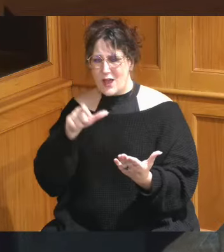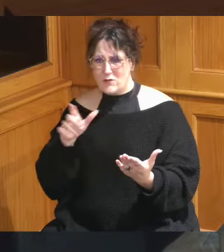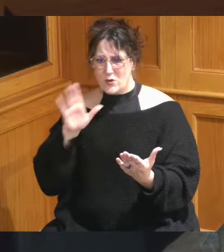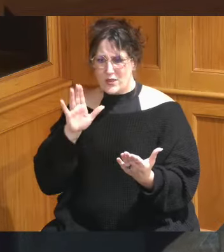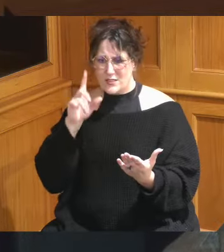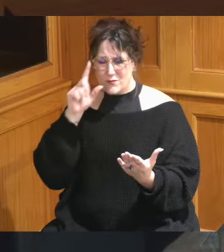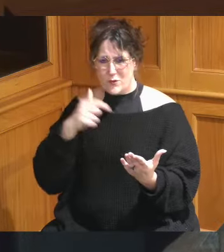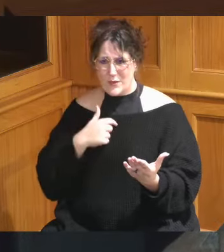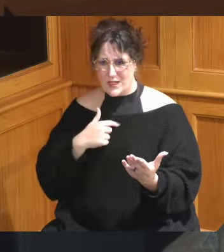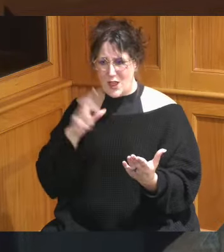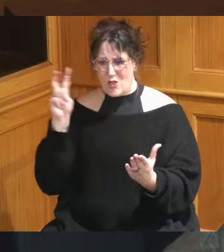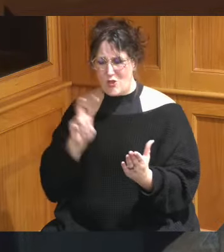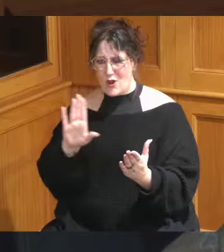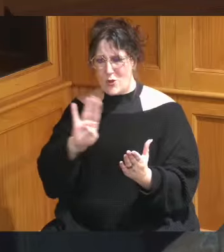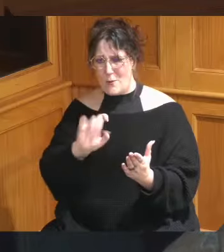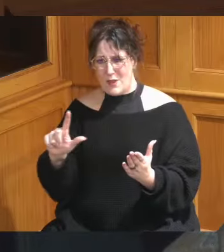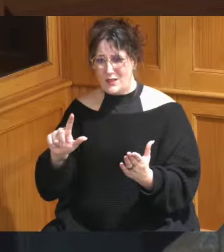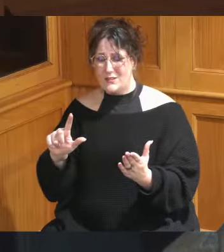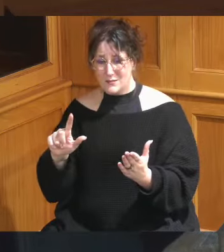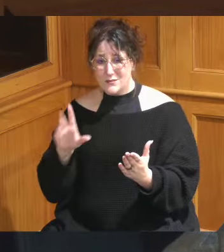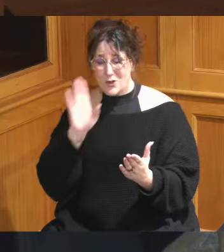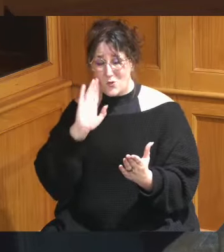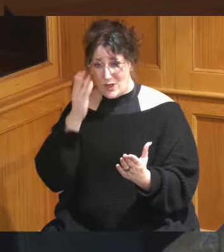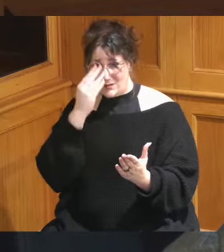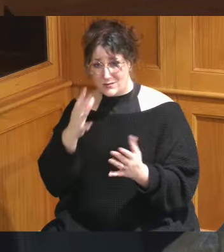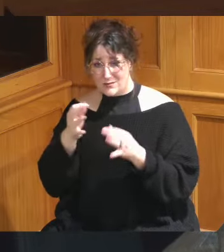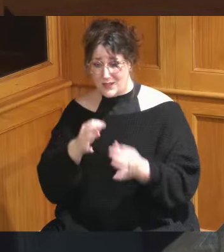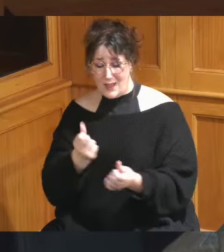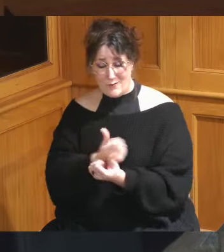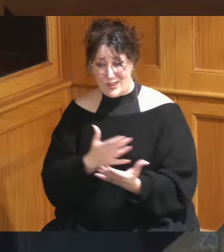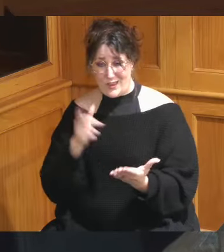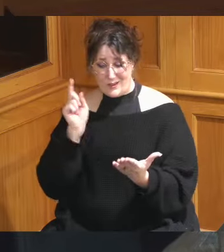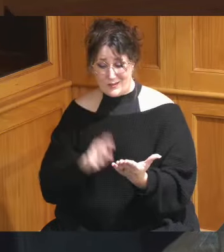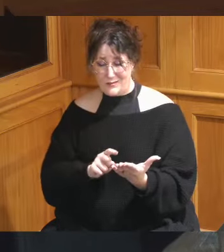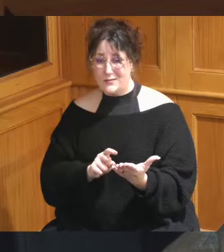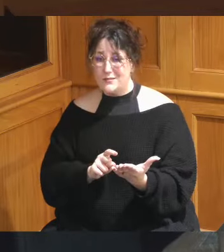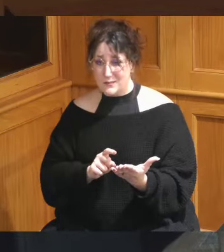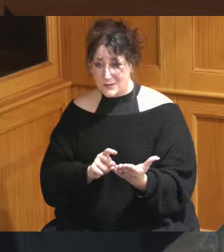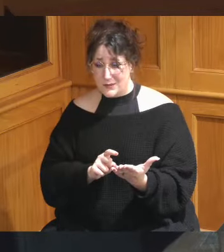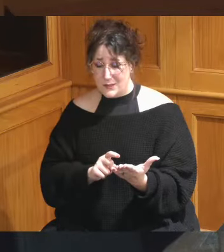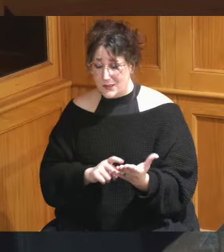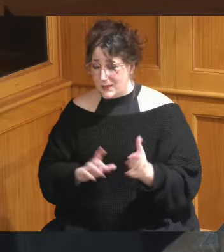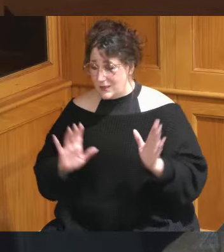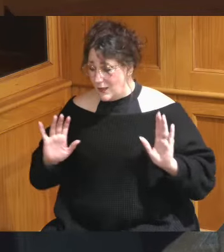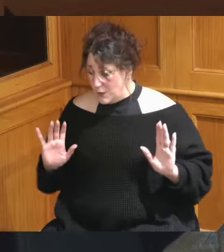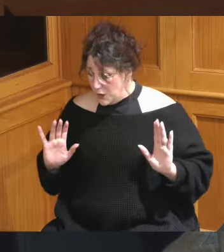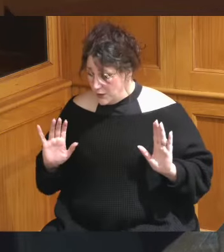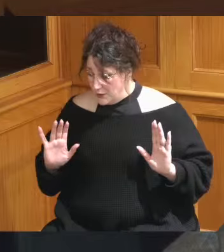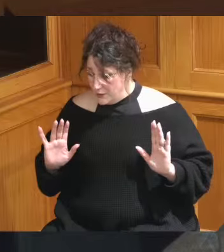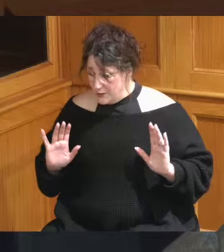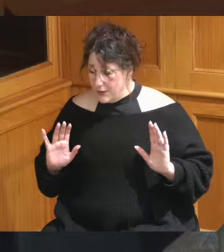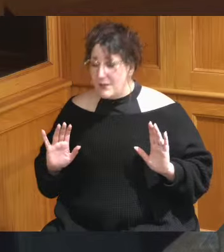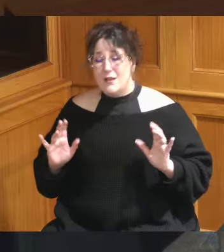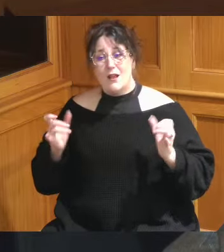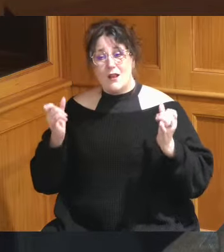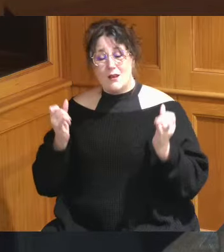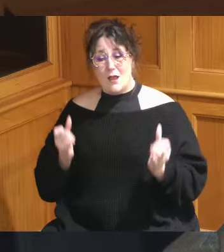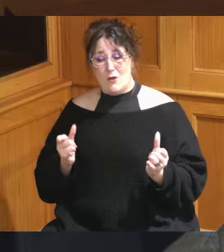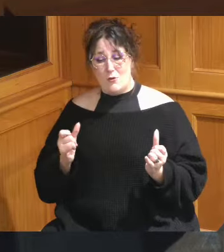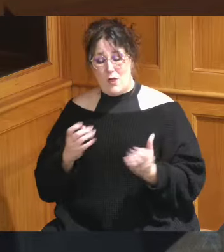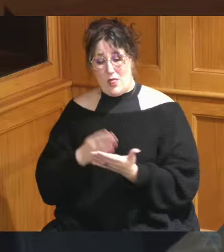at your bill. Your bill will tell you what it is. With that being said, this budget, this portion